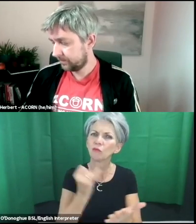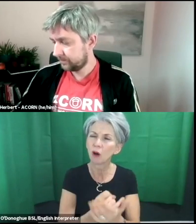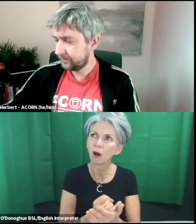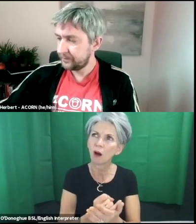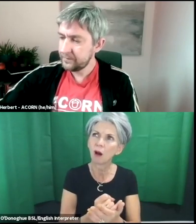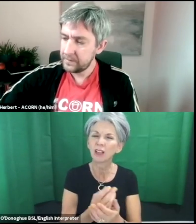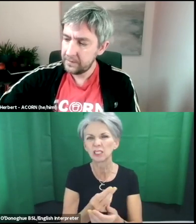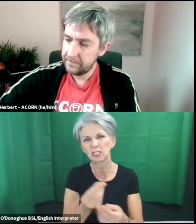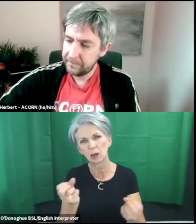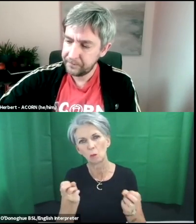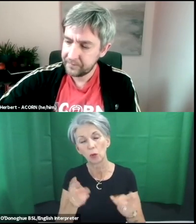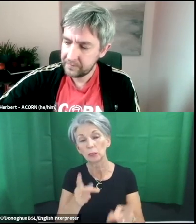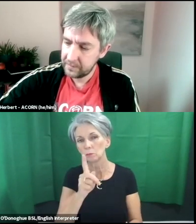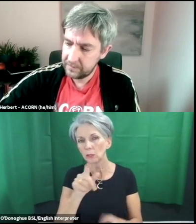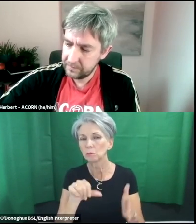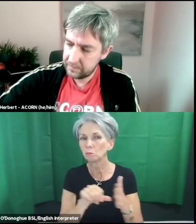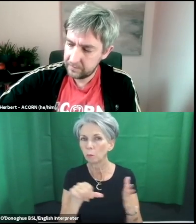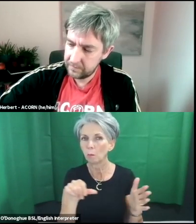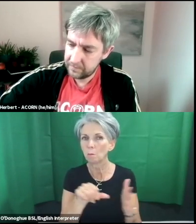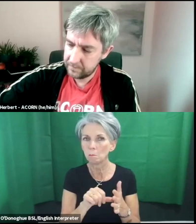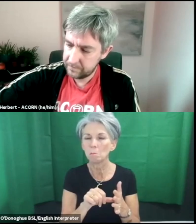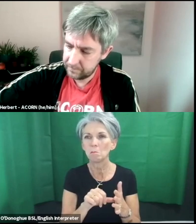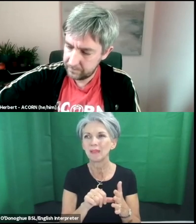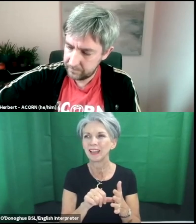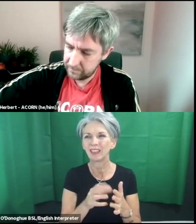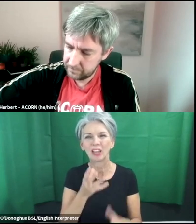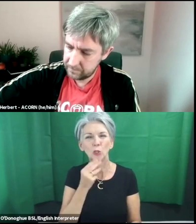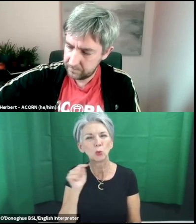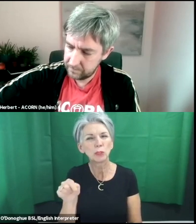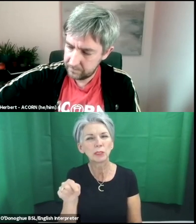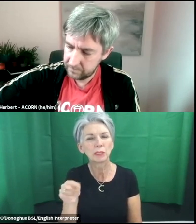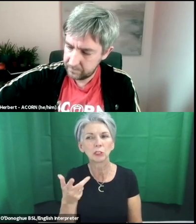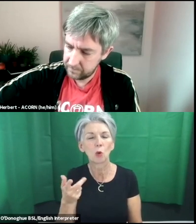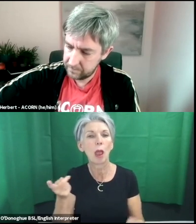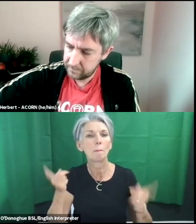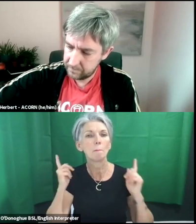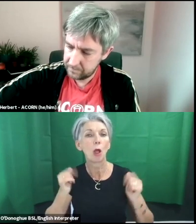The problem is it's been used so employers are not responsible or